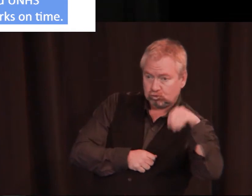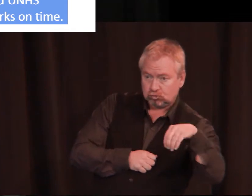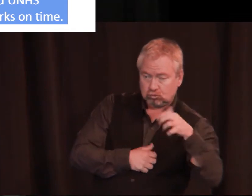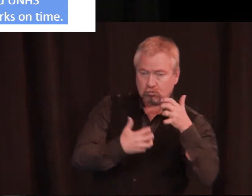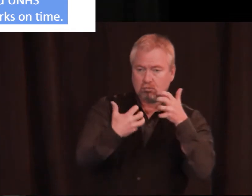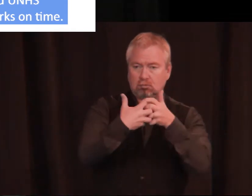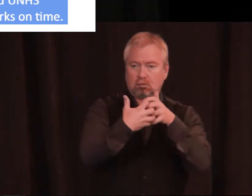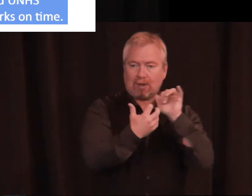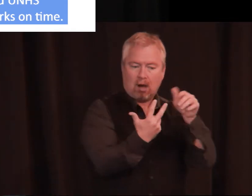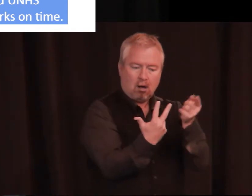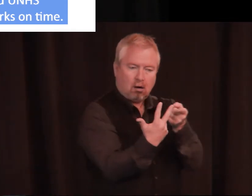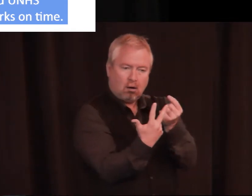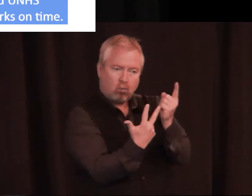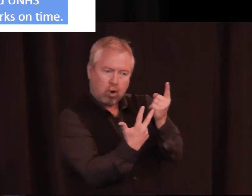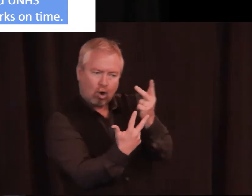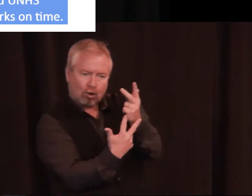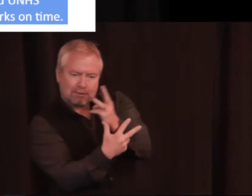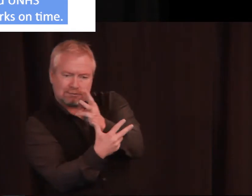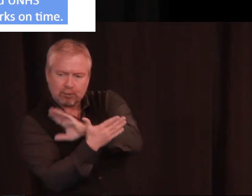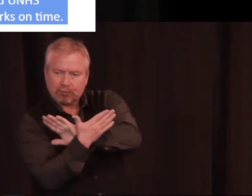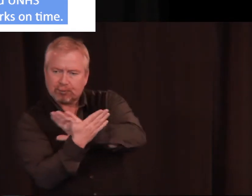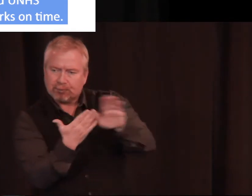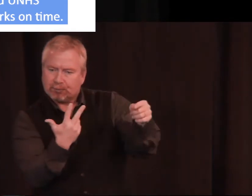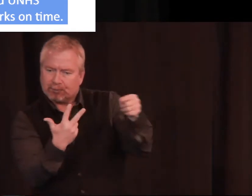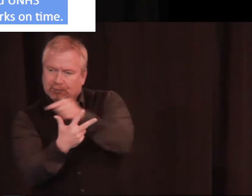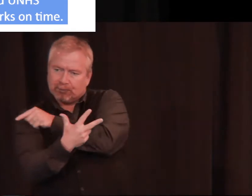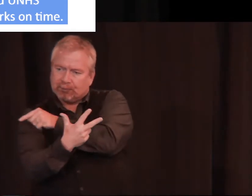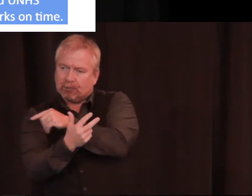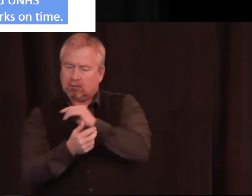met all of the benchmarks on time.